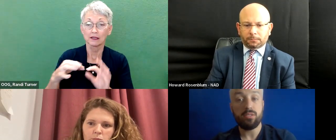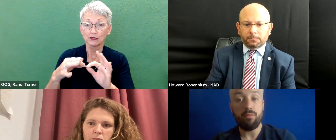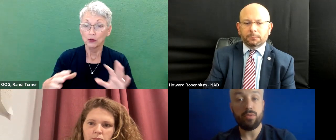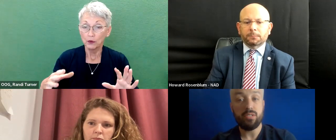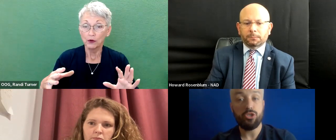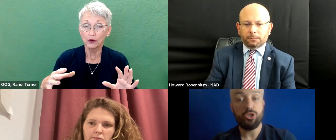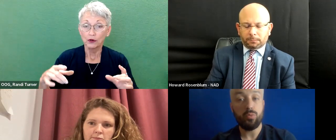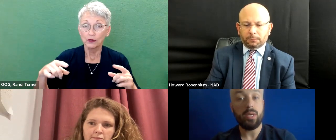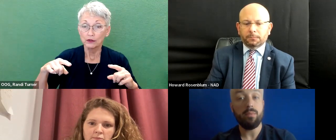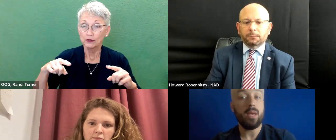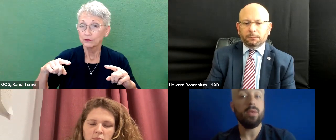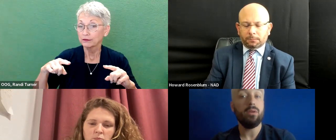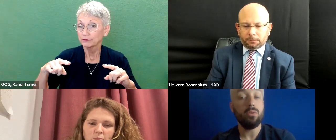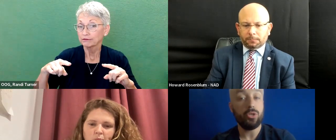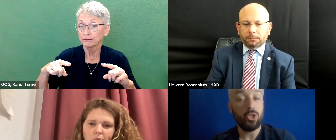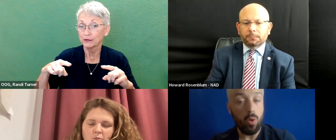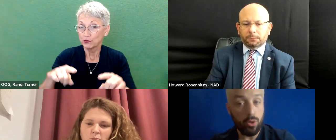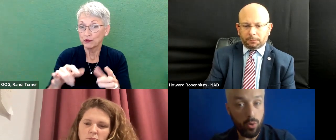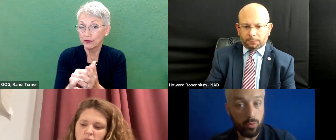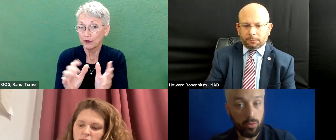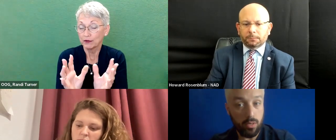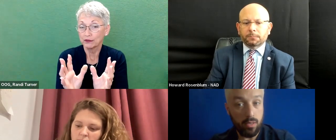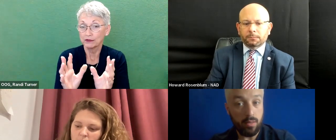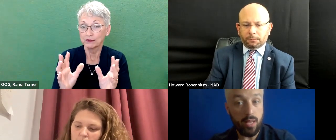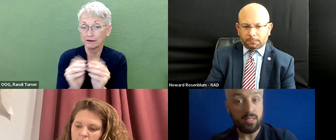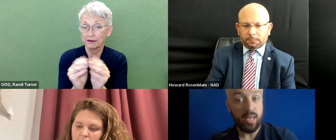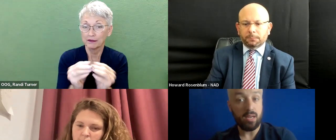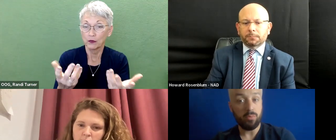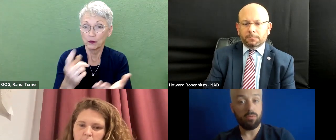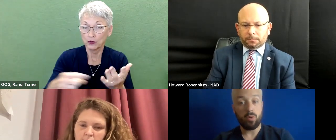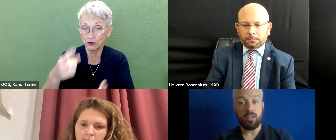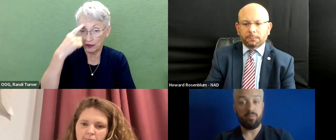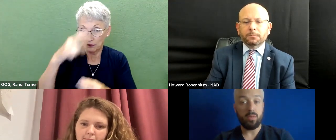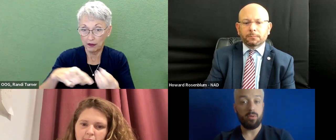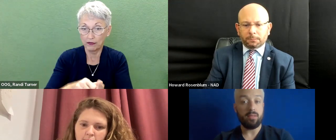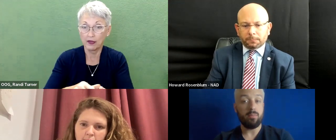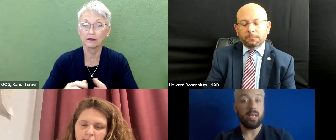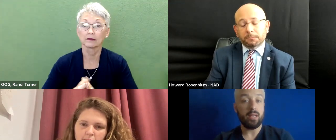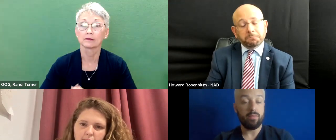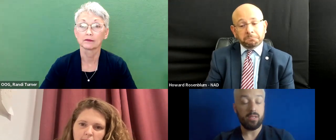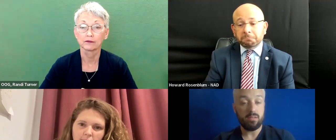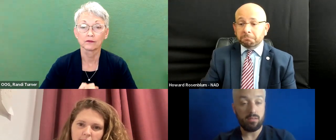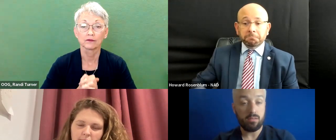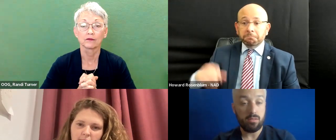briefings. If a law is passed for working with ASL interpreters for these